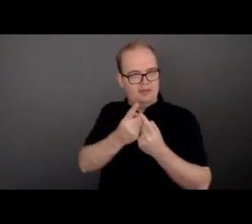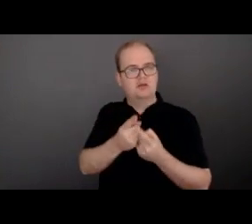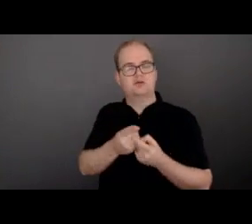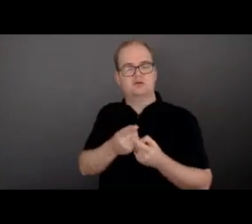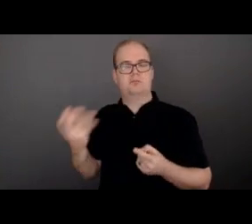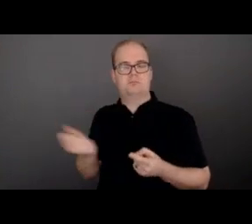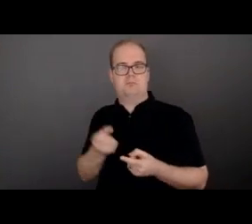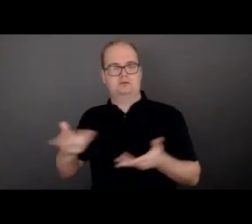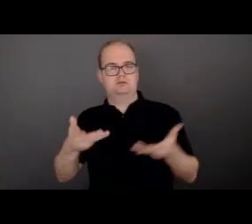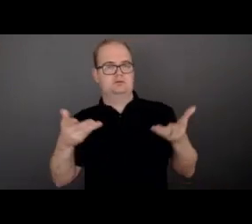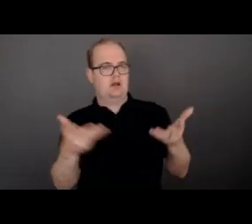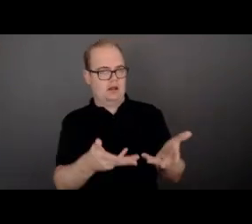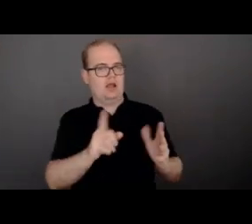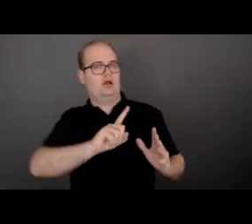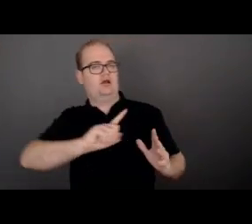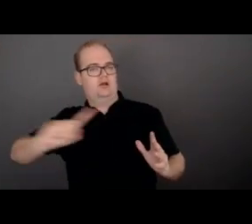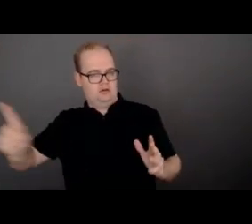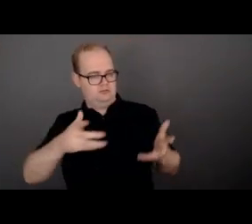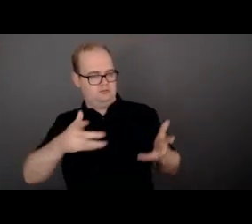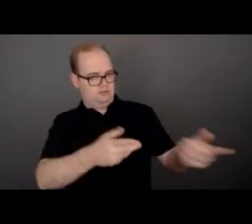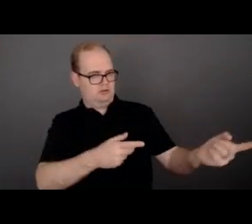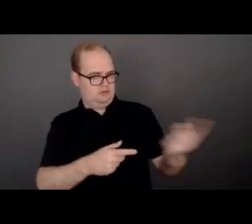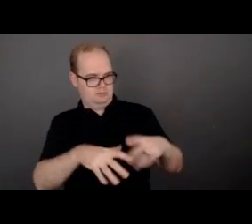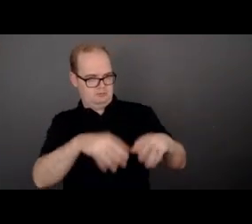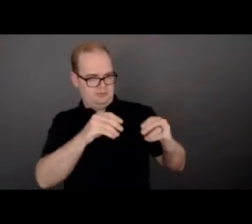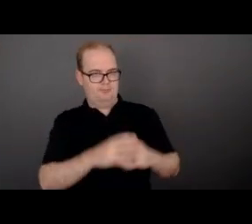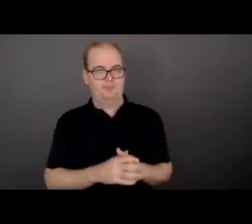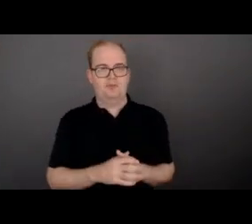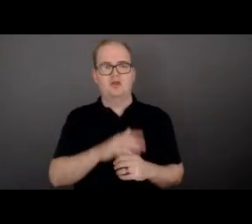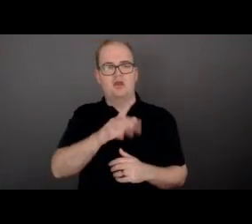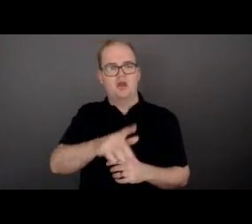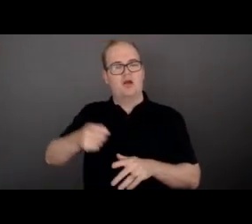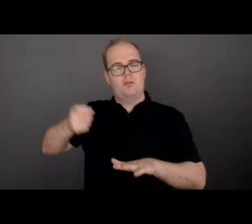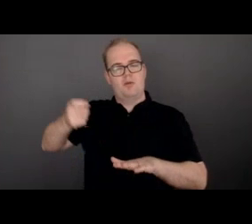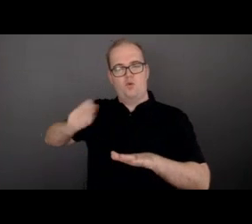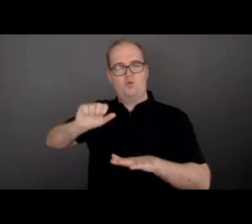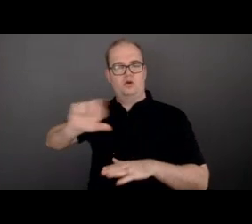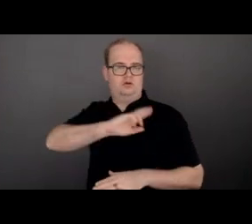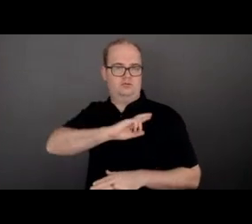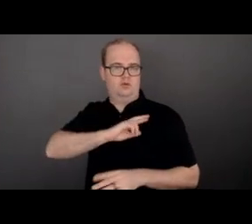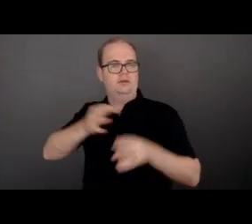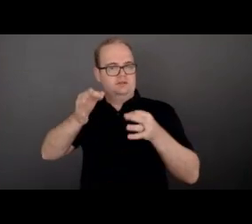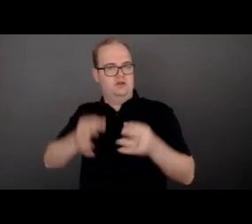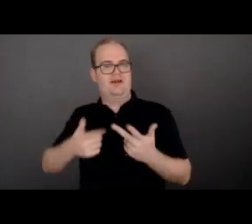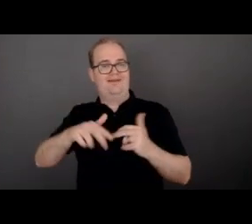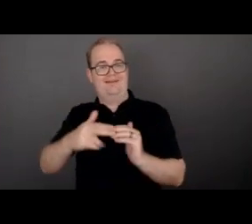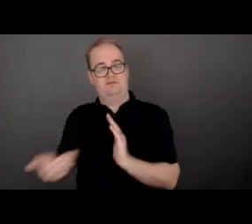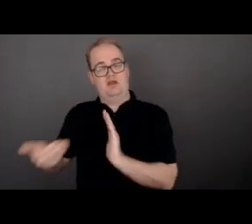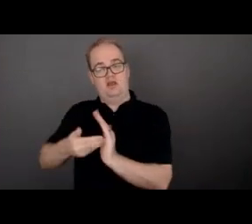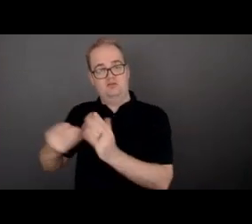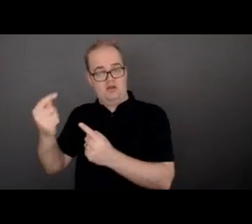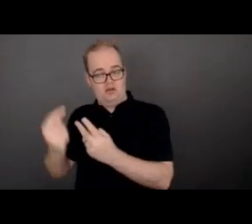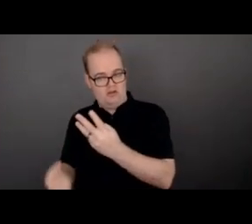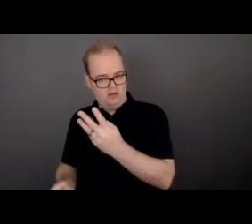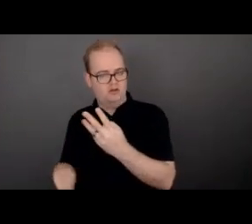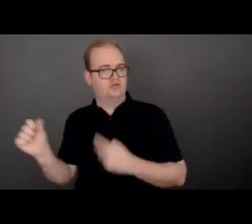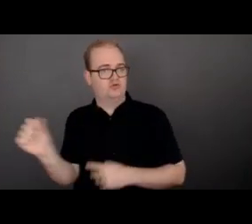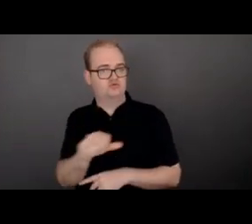not it's necessary for those additional conditions to be made but those are the extra things that people can ask for.